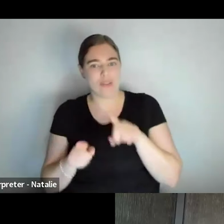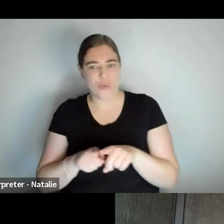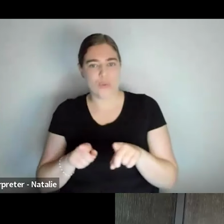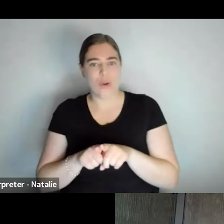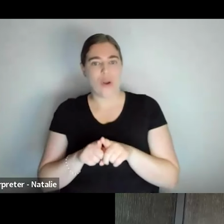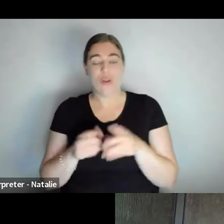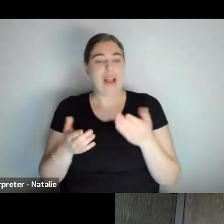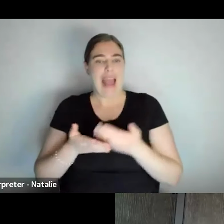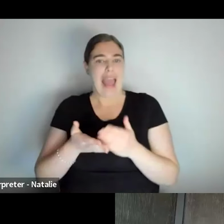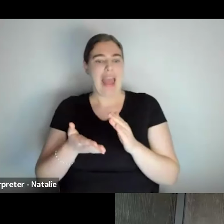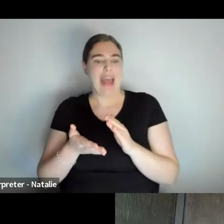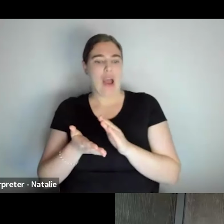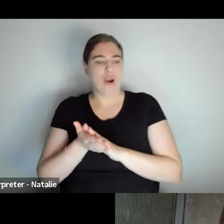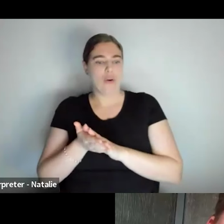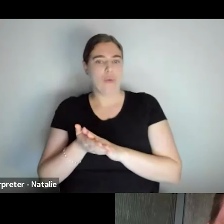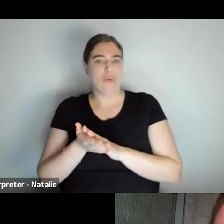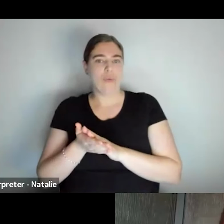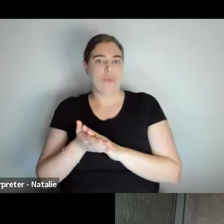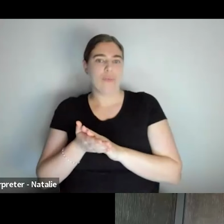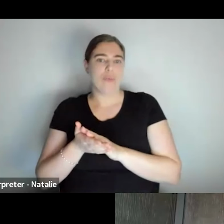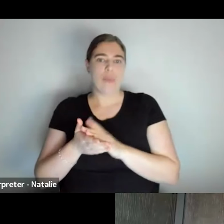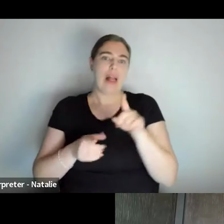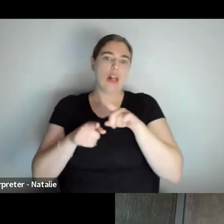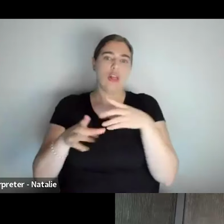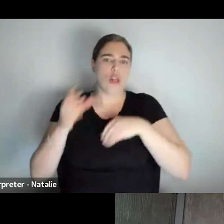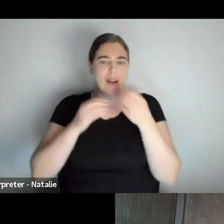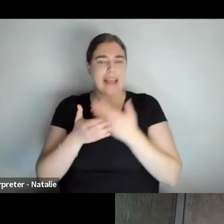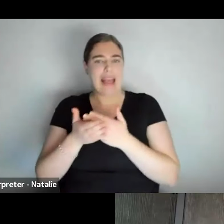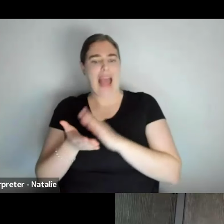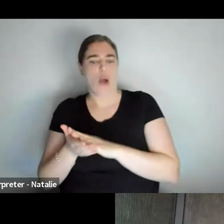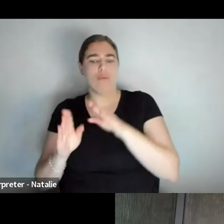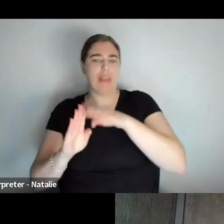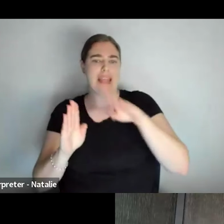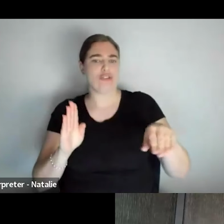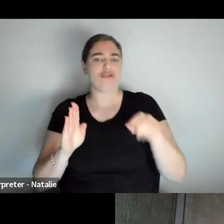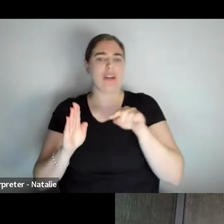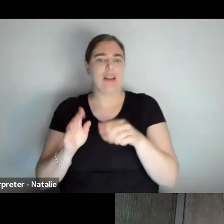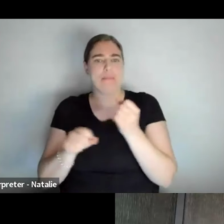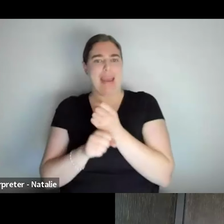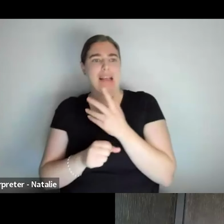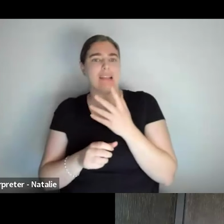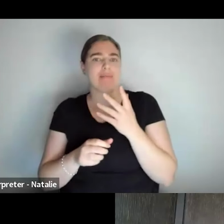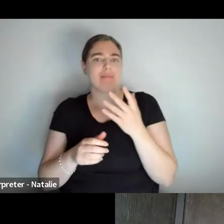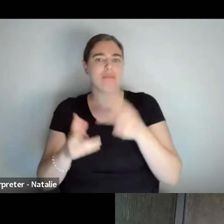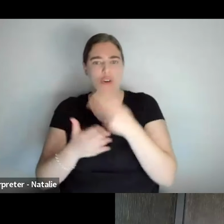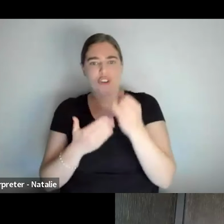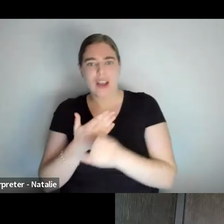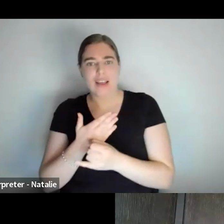sector makes and delivers ambitious projects? What other things can we be doing by ourselves or with